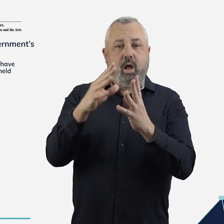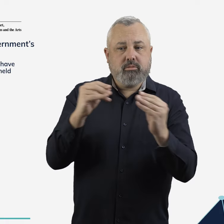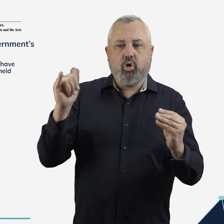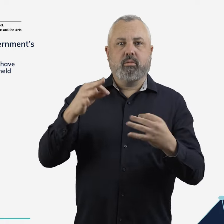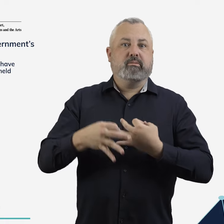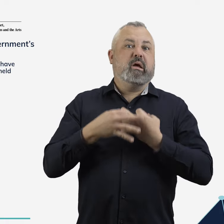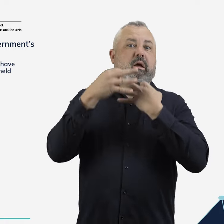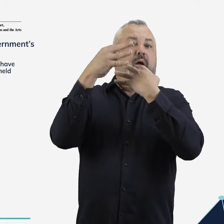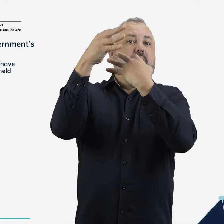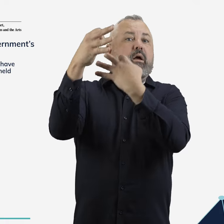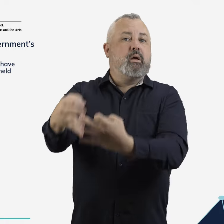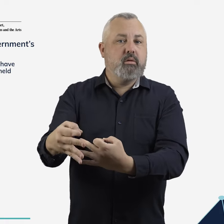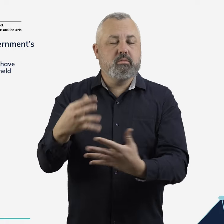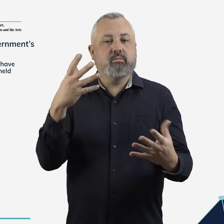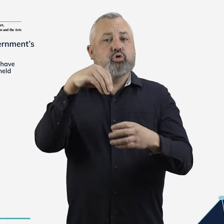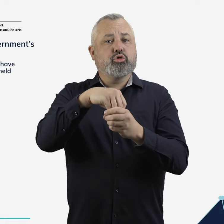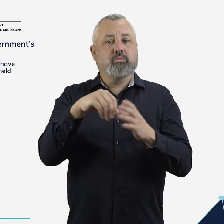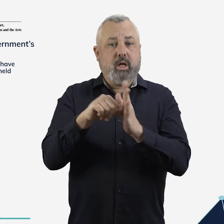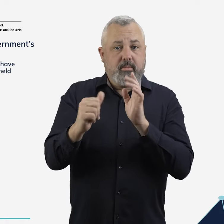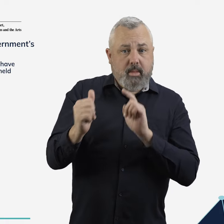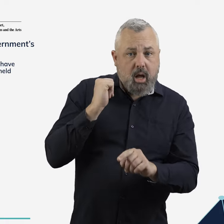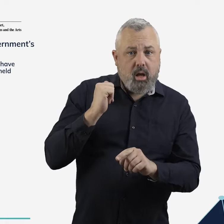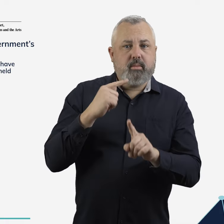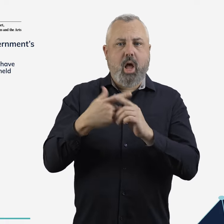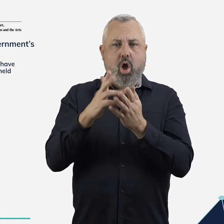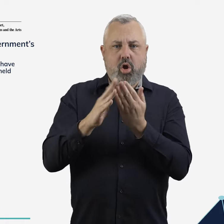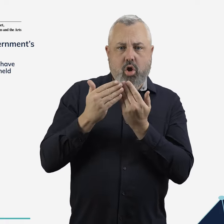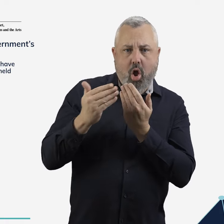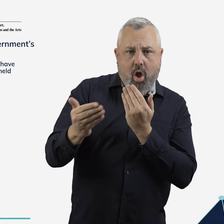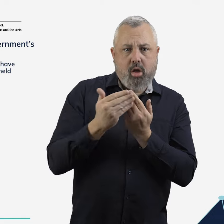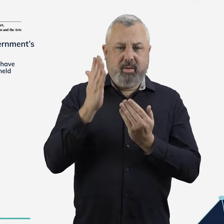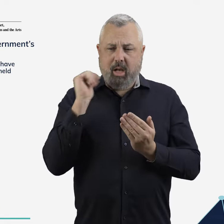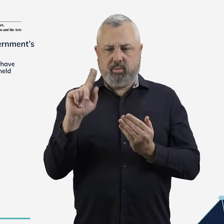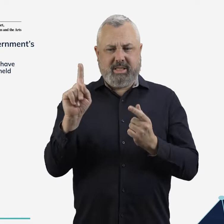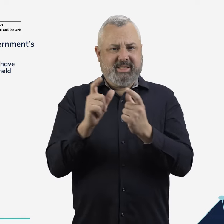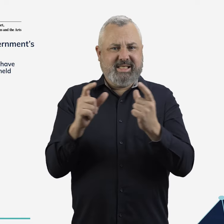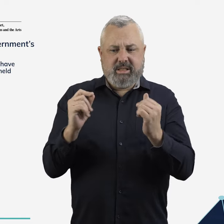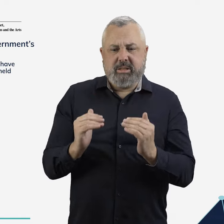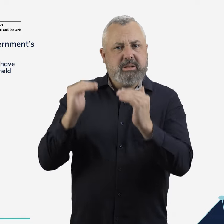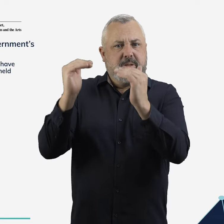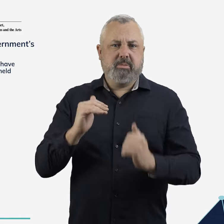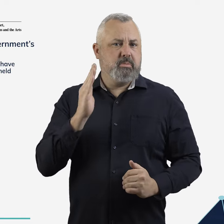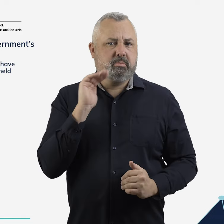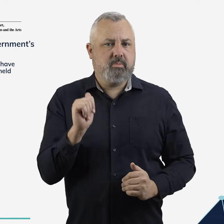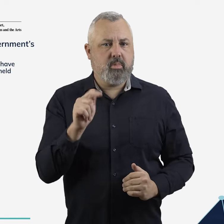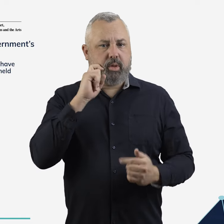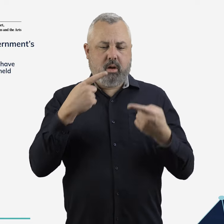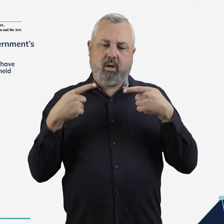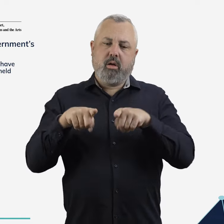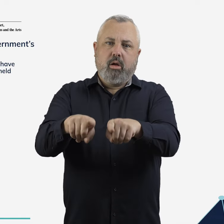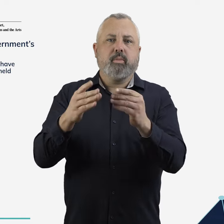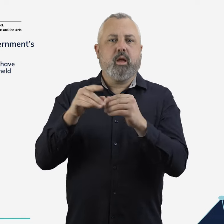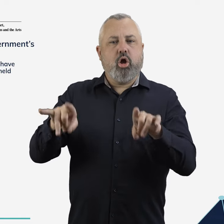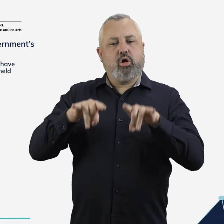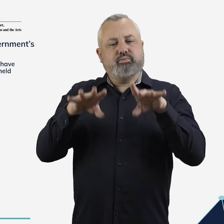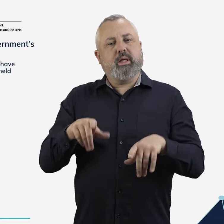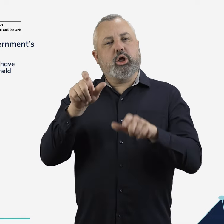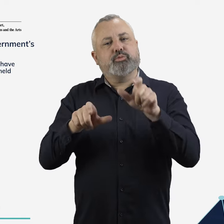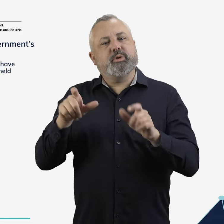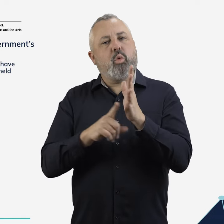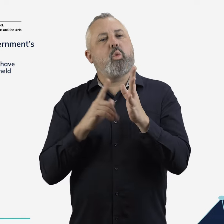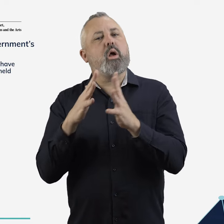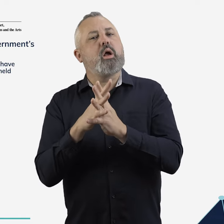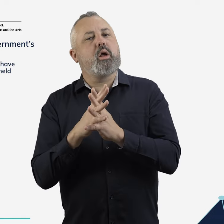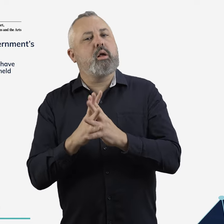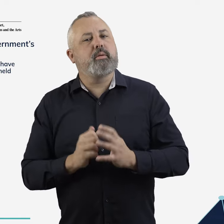are cancelled or significantly delayed – consistent with requirements under the Australian Consumer Law.